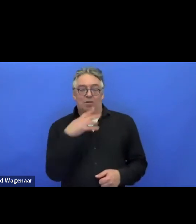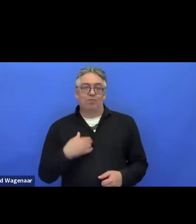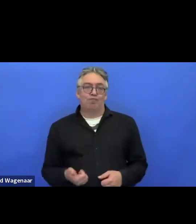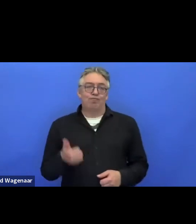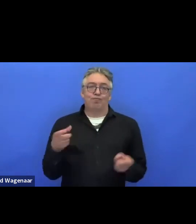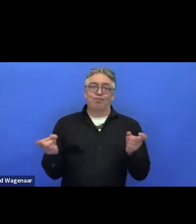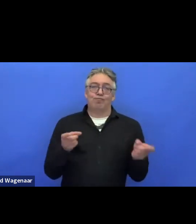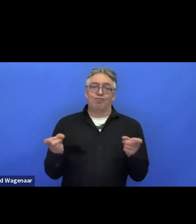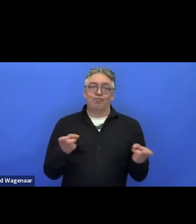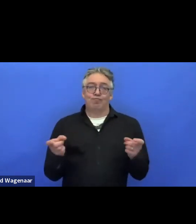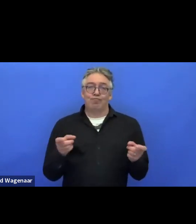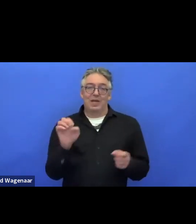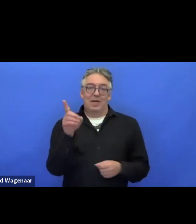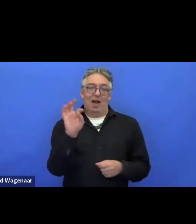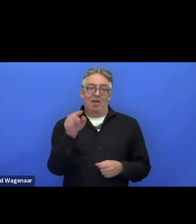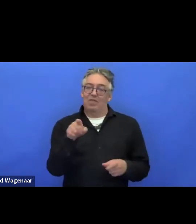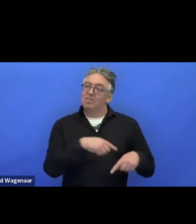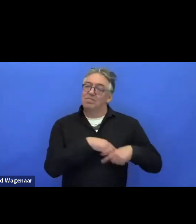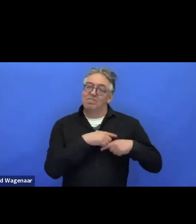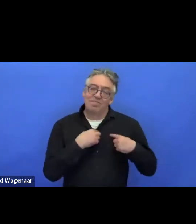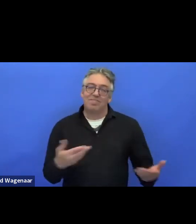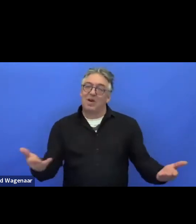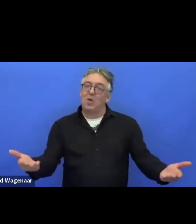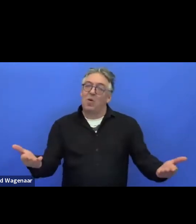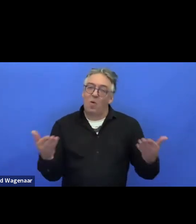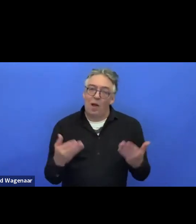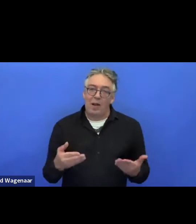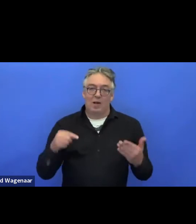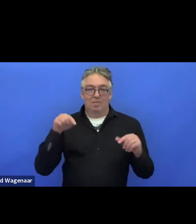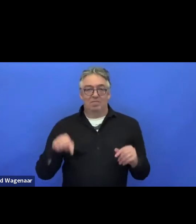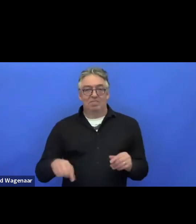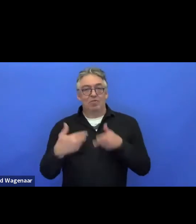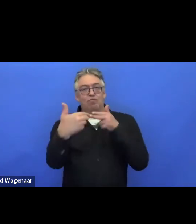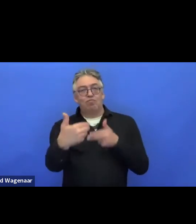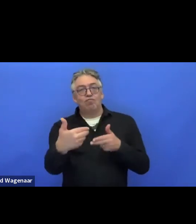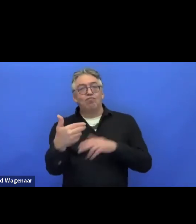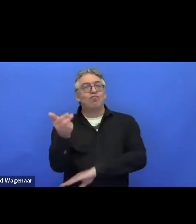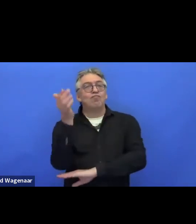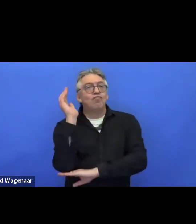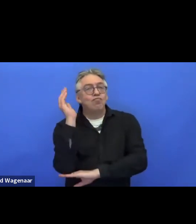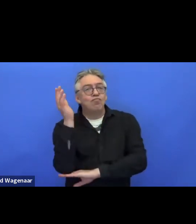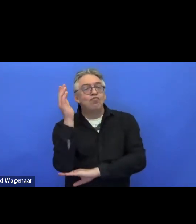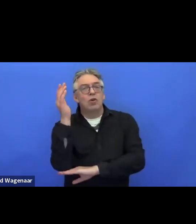You are welcome to the workshop we have today on the work of the European Ombudsman.